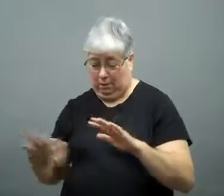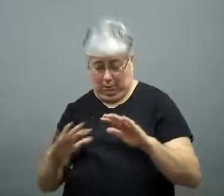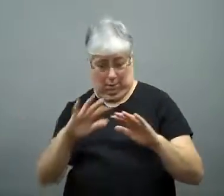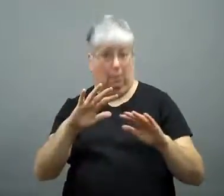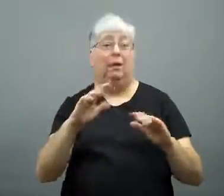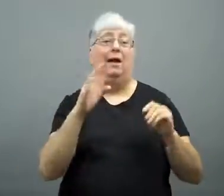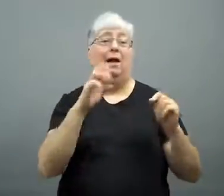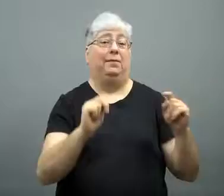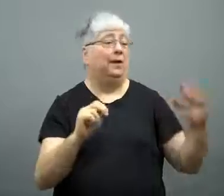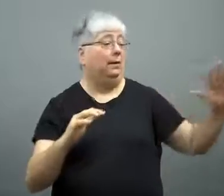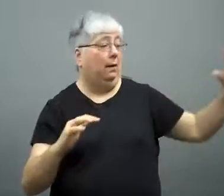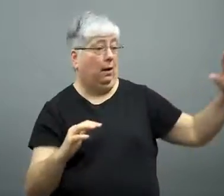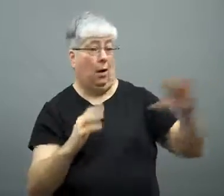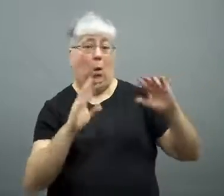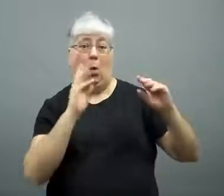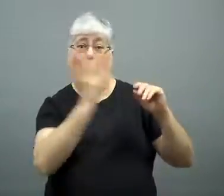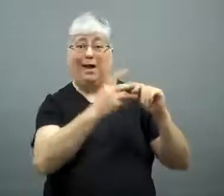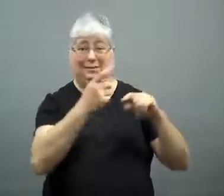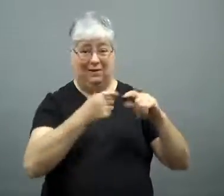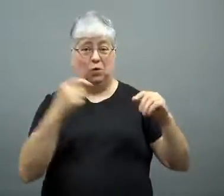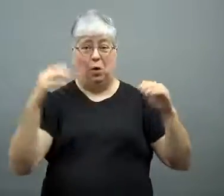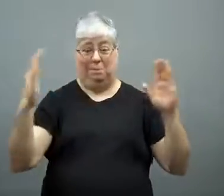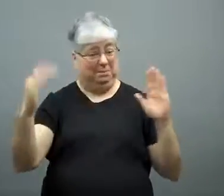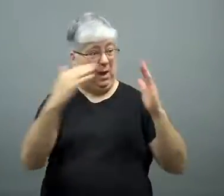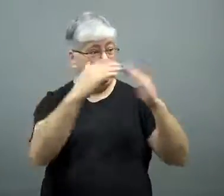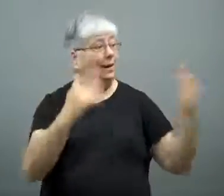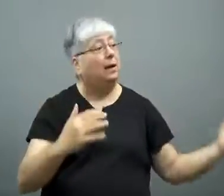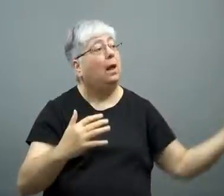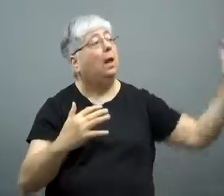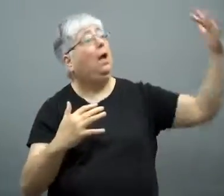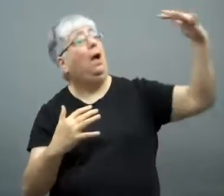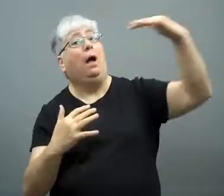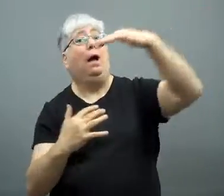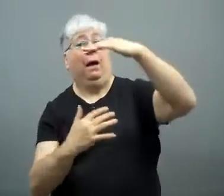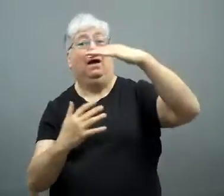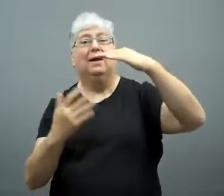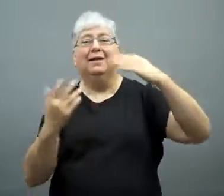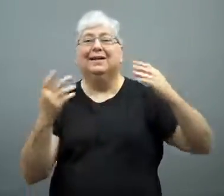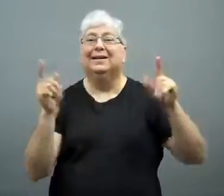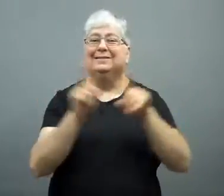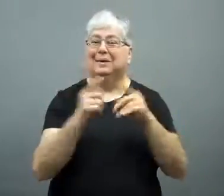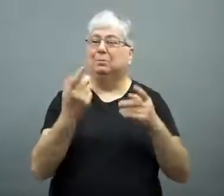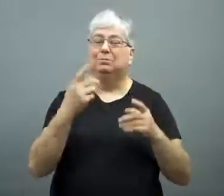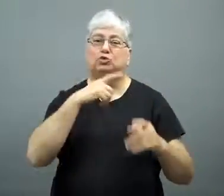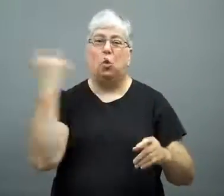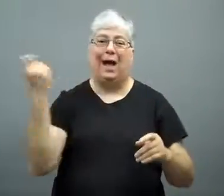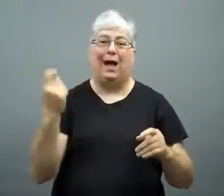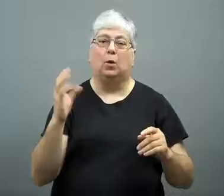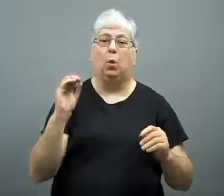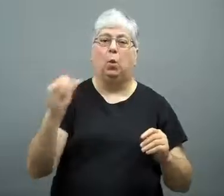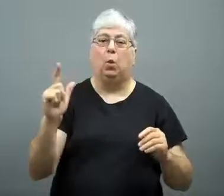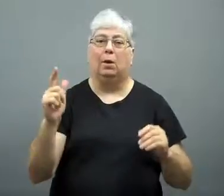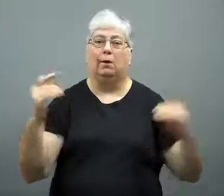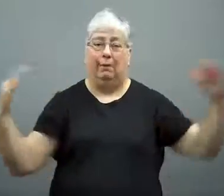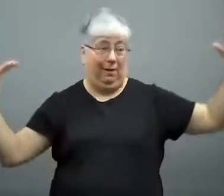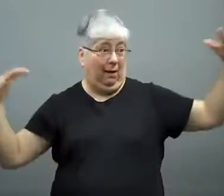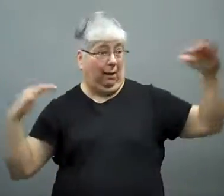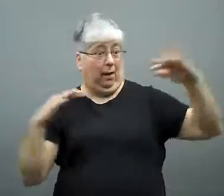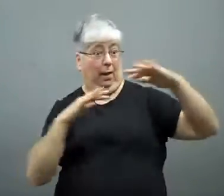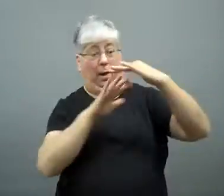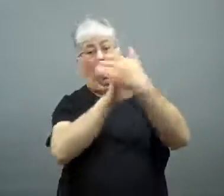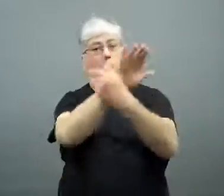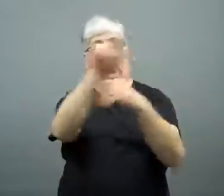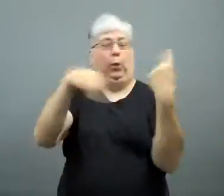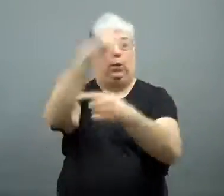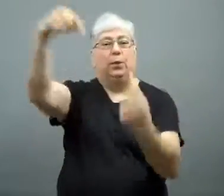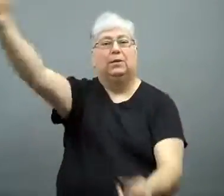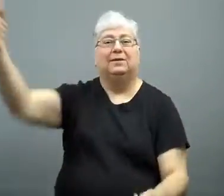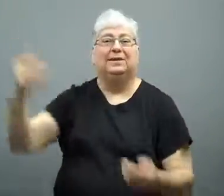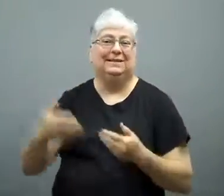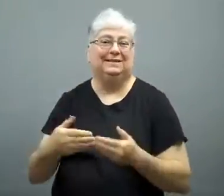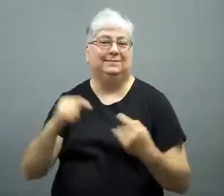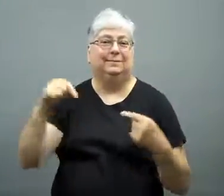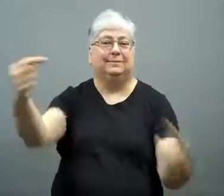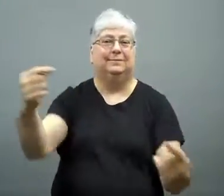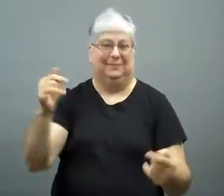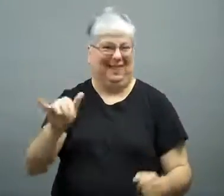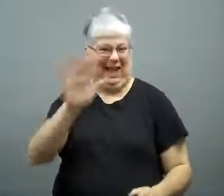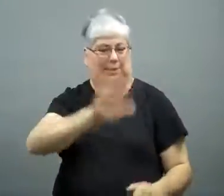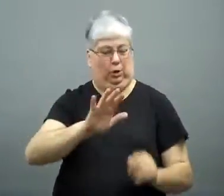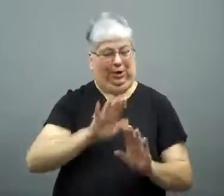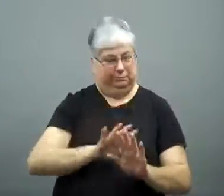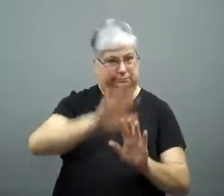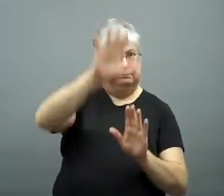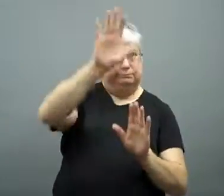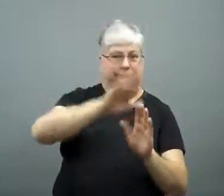Air coming from the west over the mountains is dry and cool.